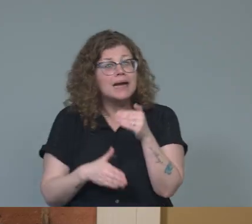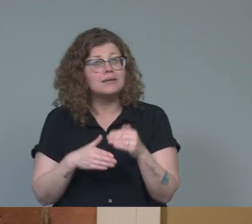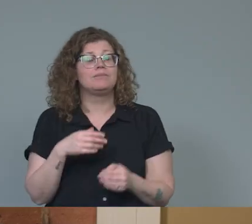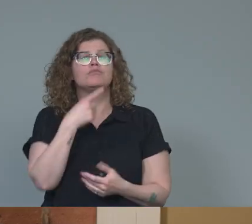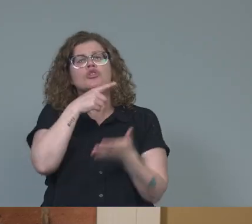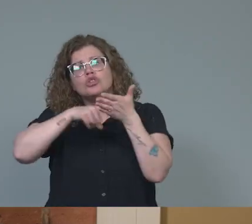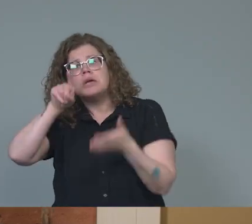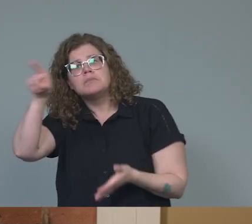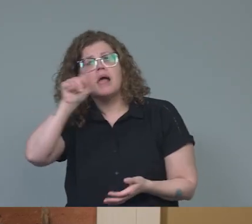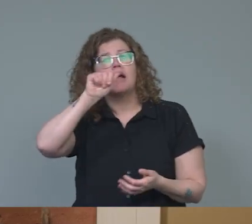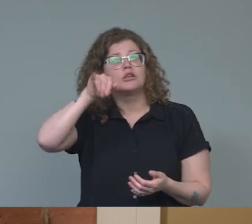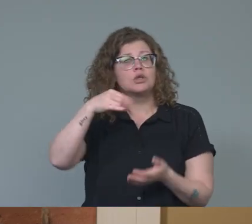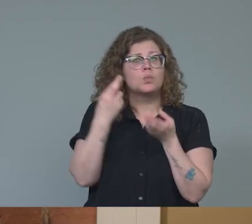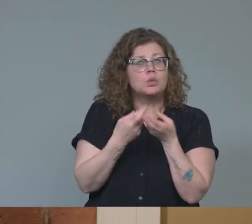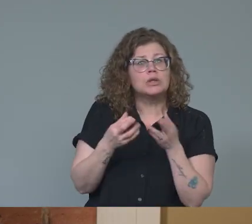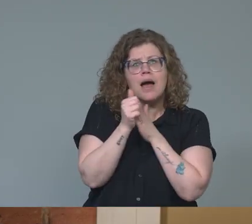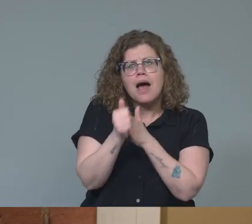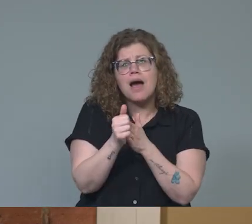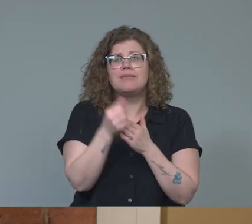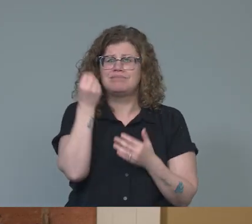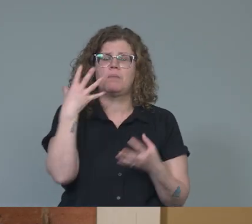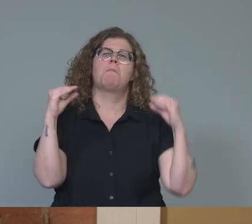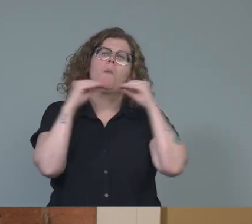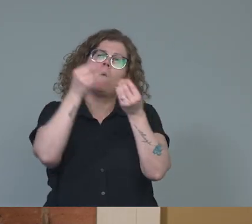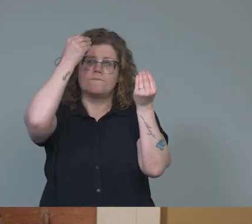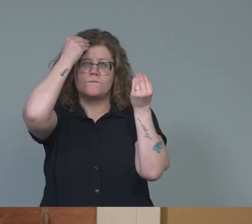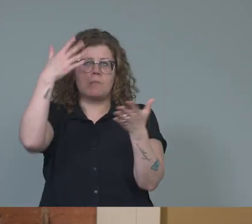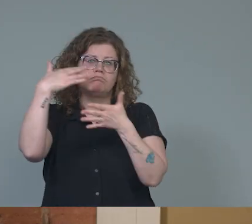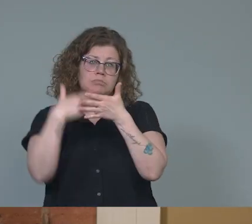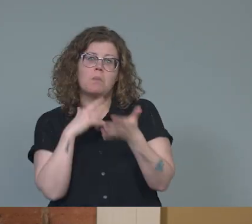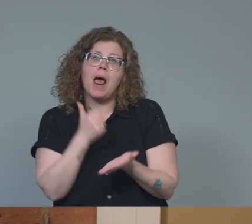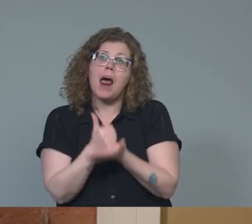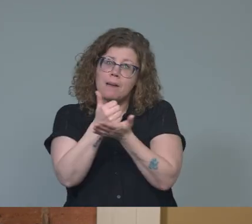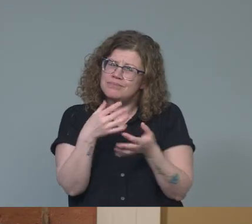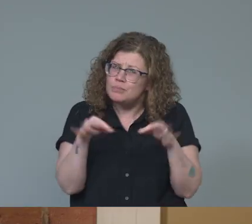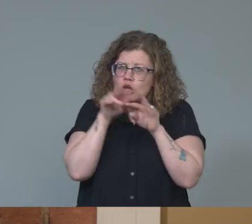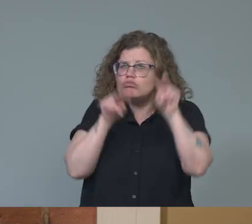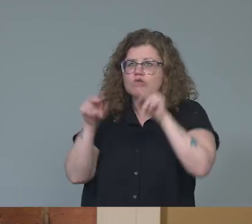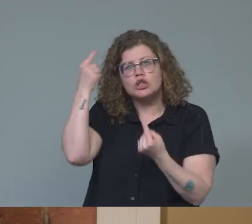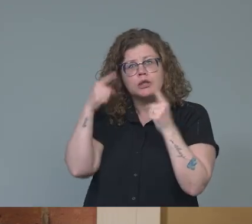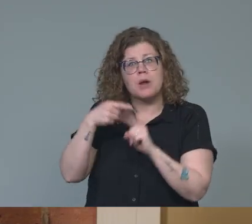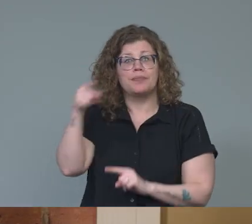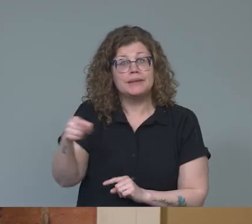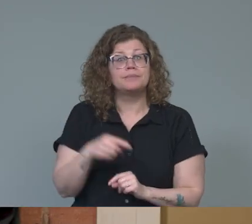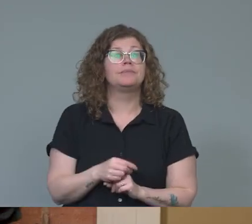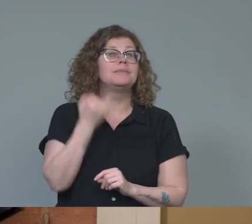before you go into fabrication. And again, all of this, all of this is so that you're planning